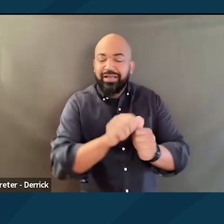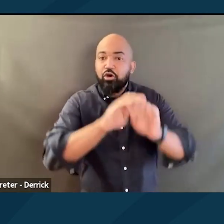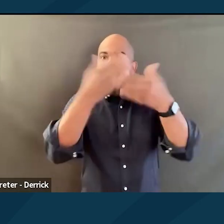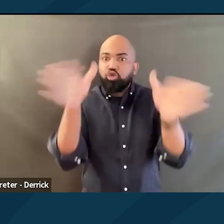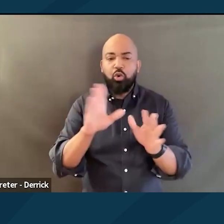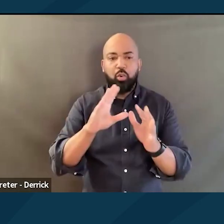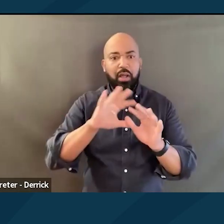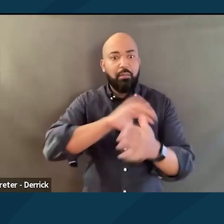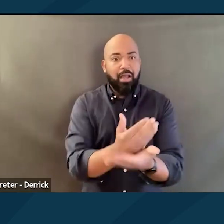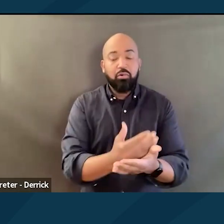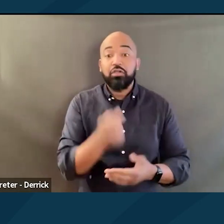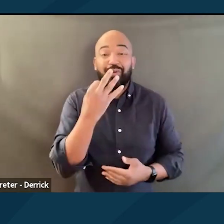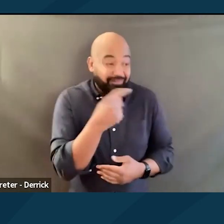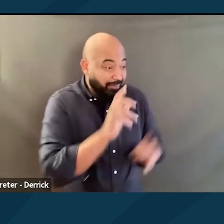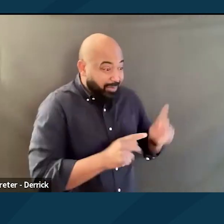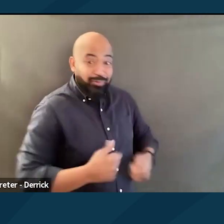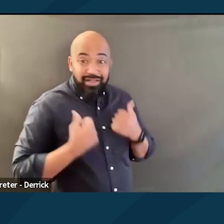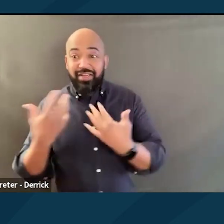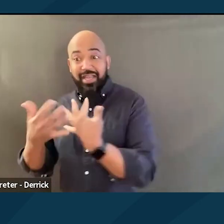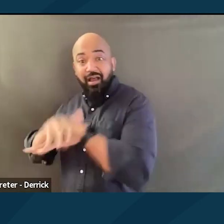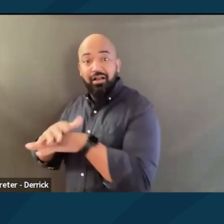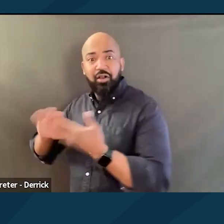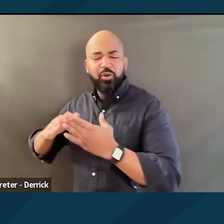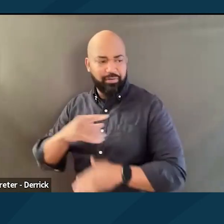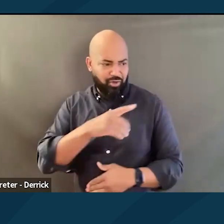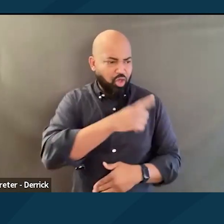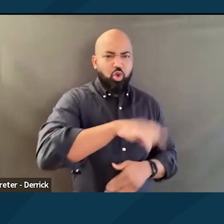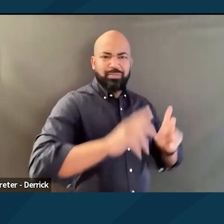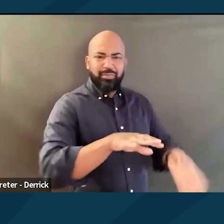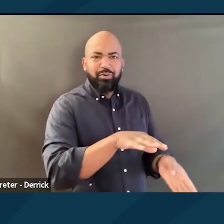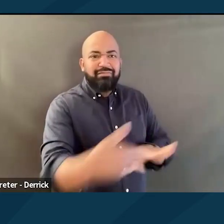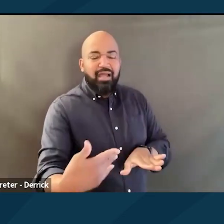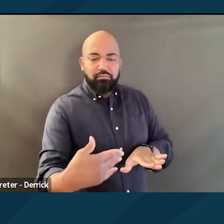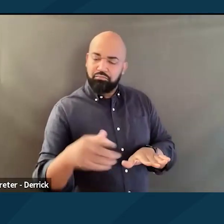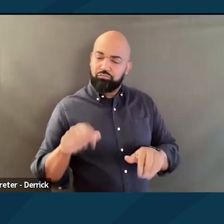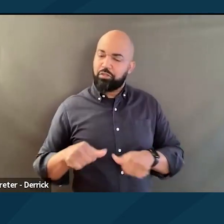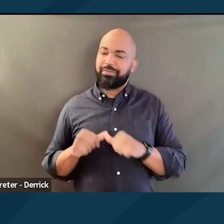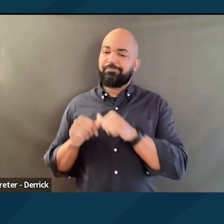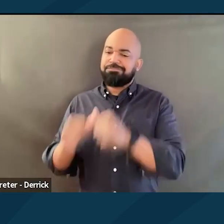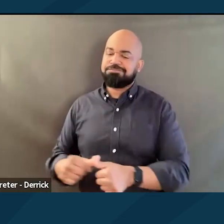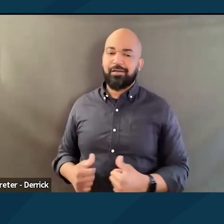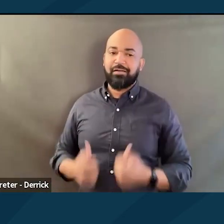folks were living in the community? Again, community integration is truly life‑saving.